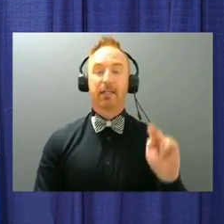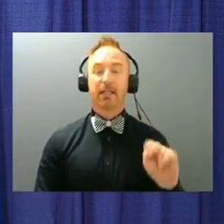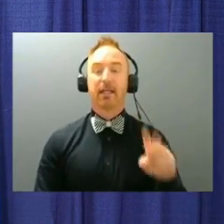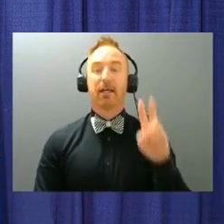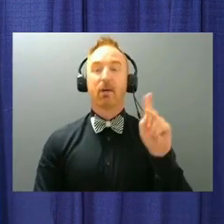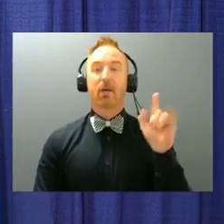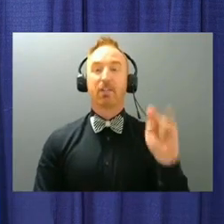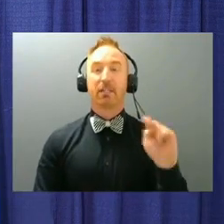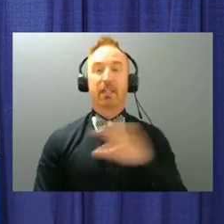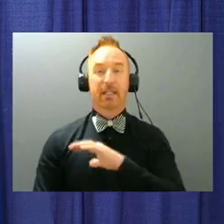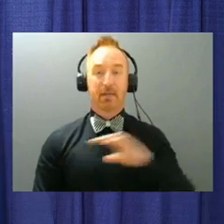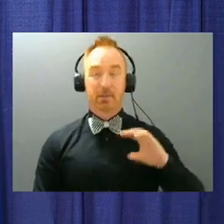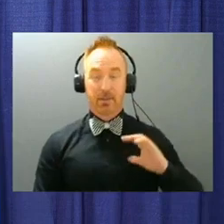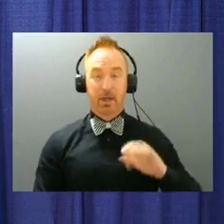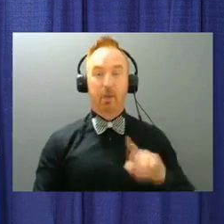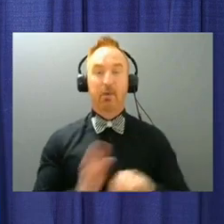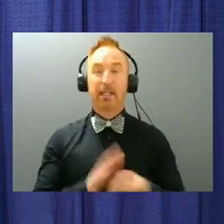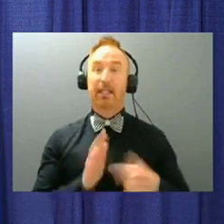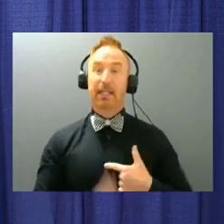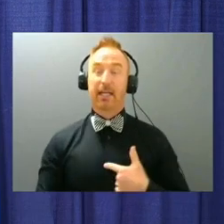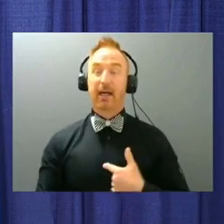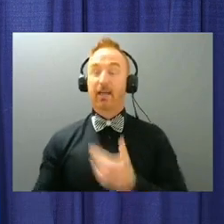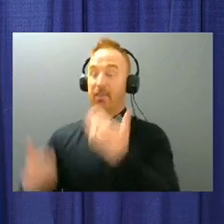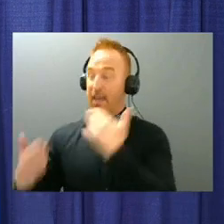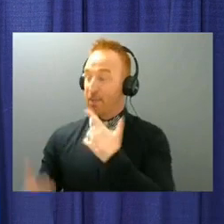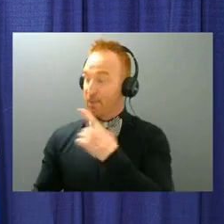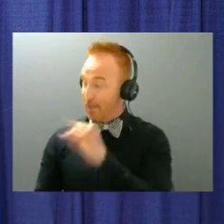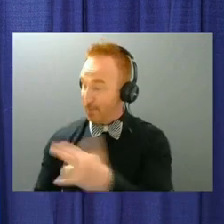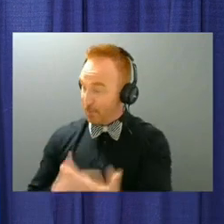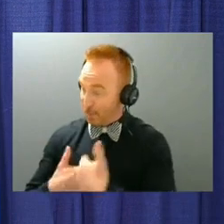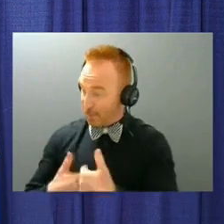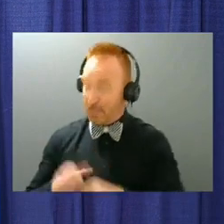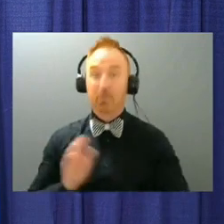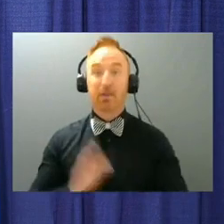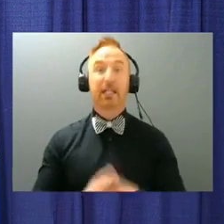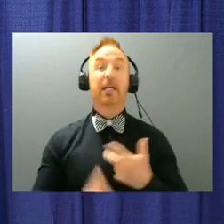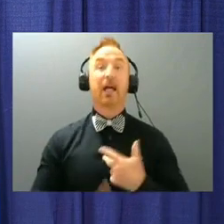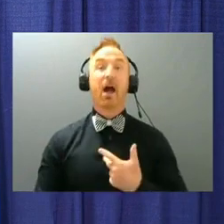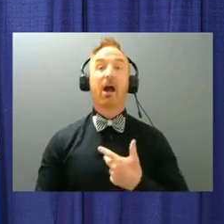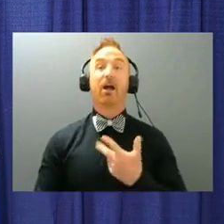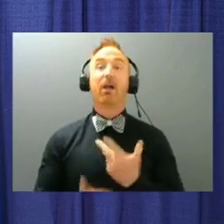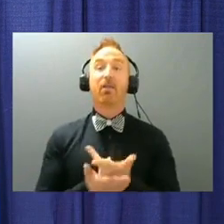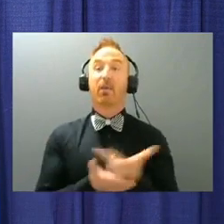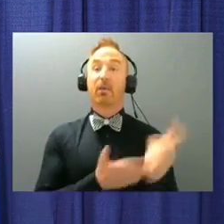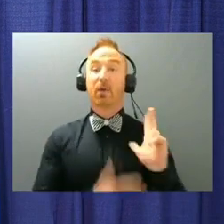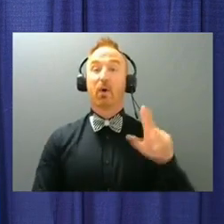since we have entered into phase three. Our longest phase. In this phase, the changes that